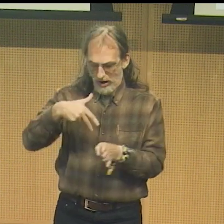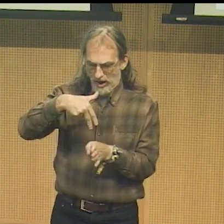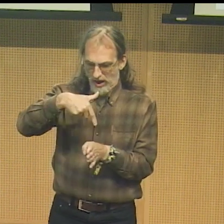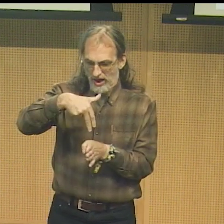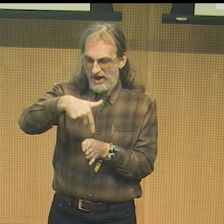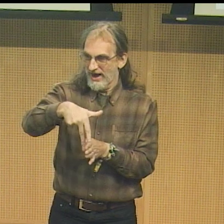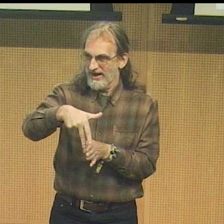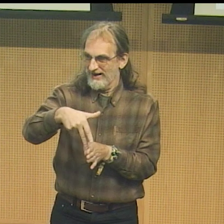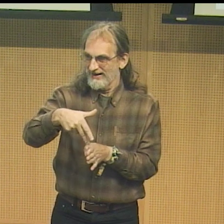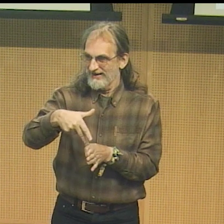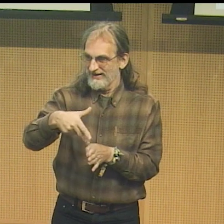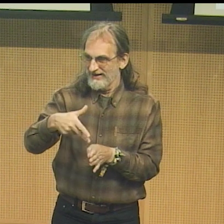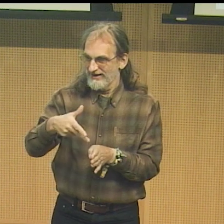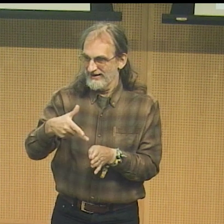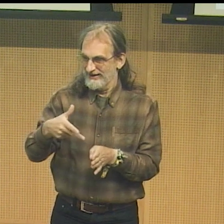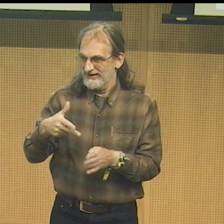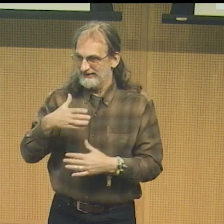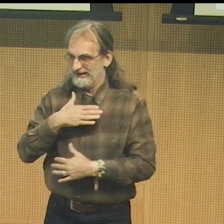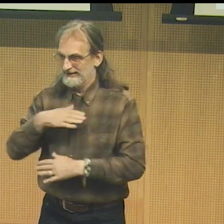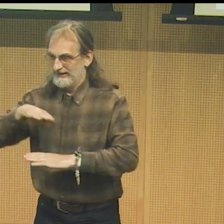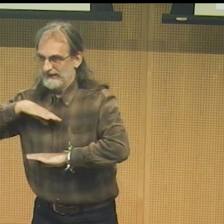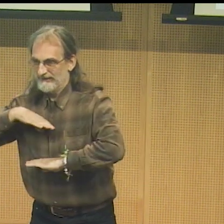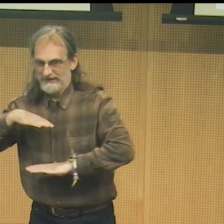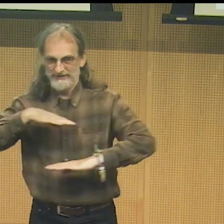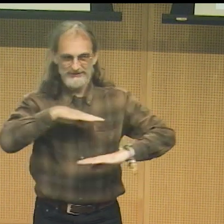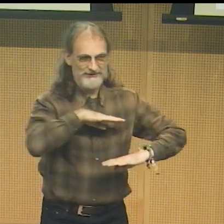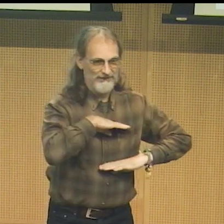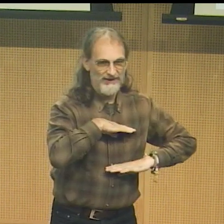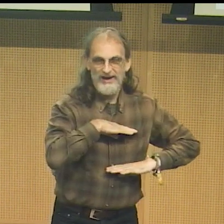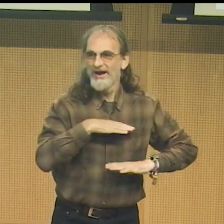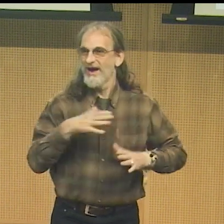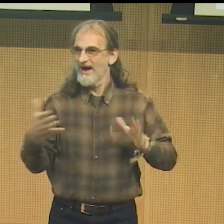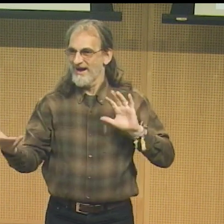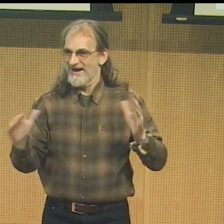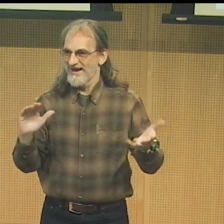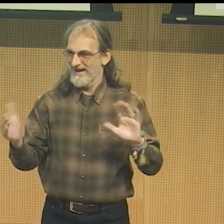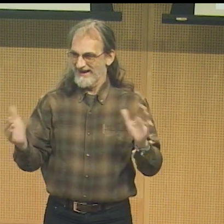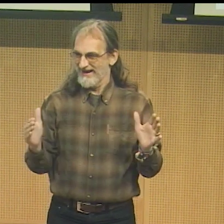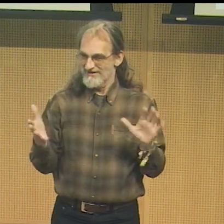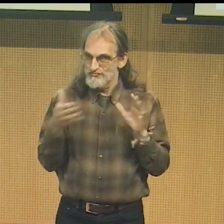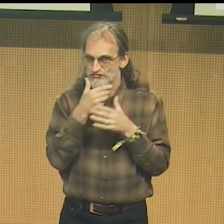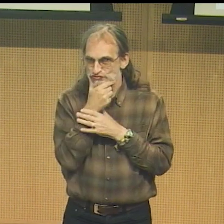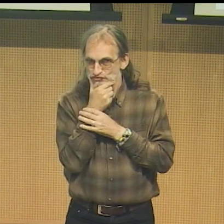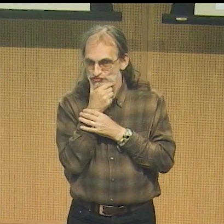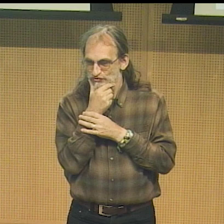So, I'm going to walk that fine line of trying to make everyone happy in the audience